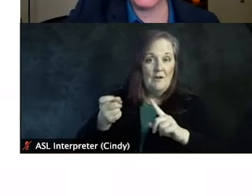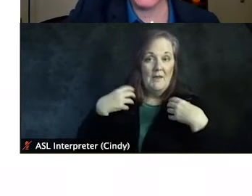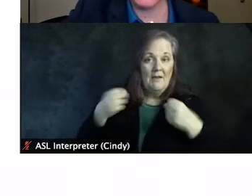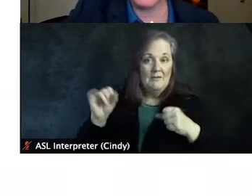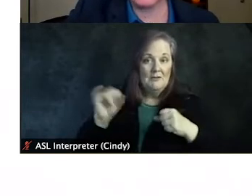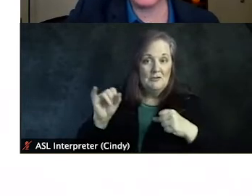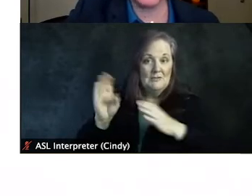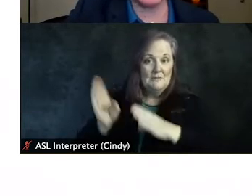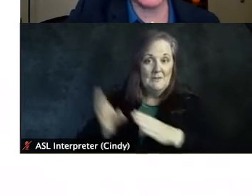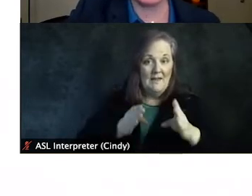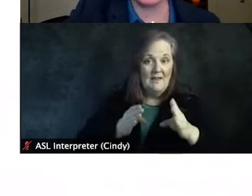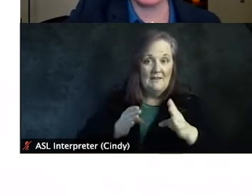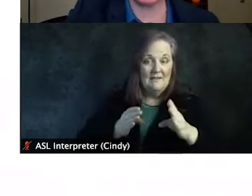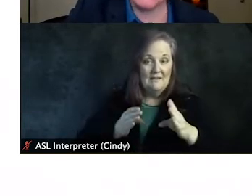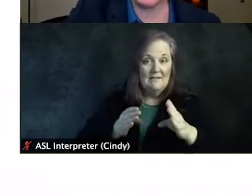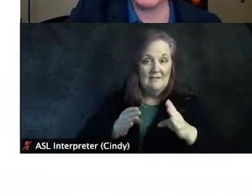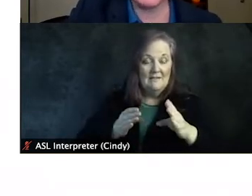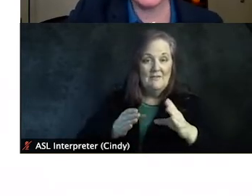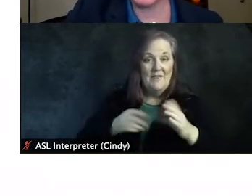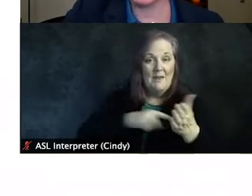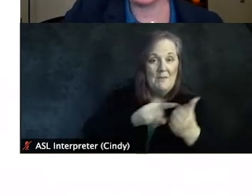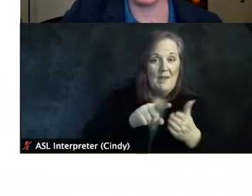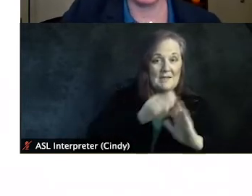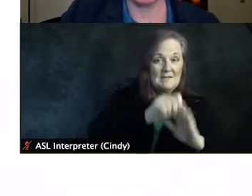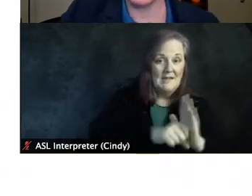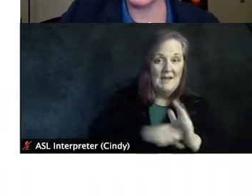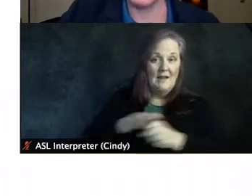So clearly they think it would impact their bottom line having to have a doctor on staff all the time.